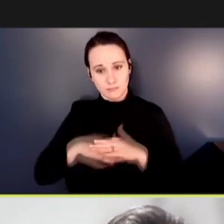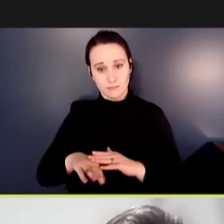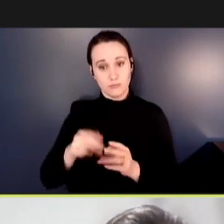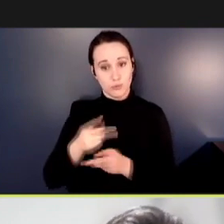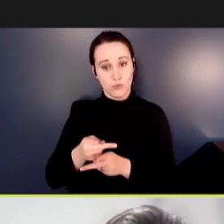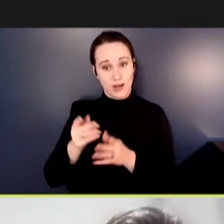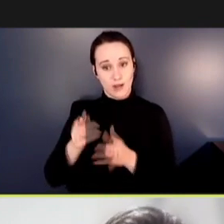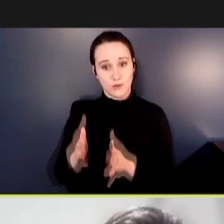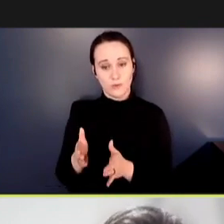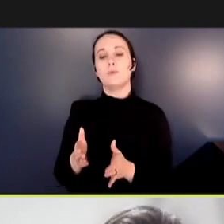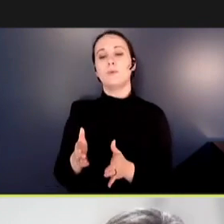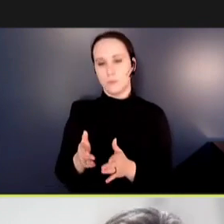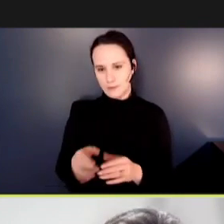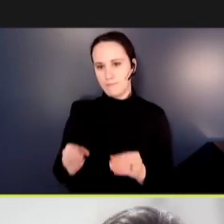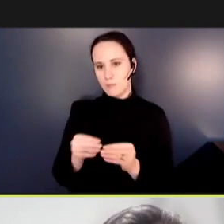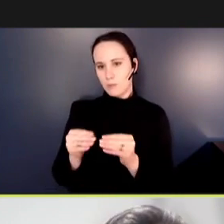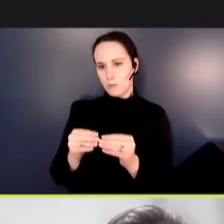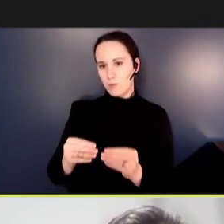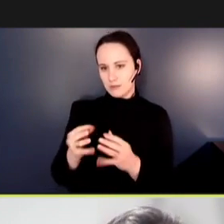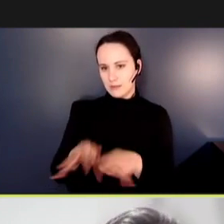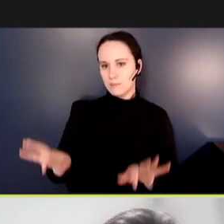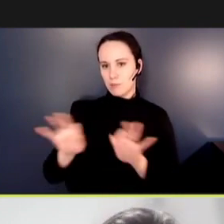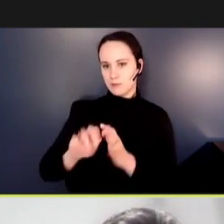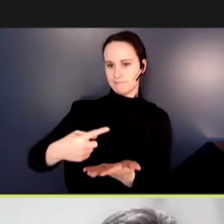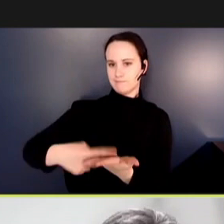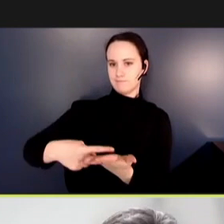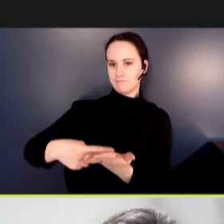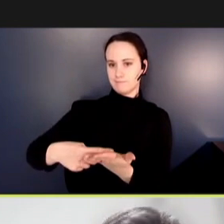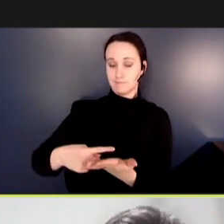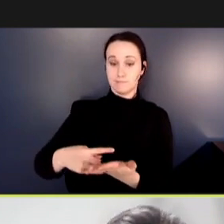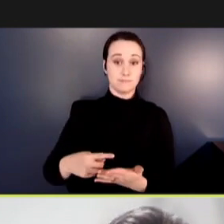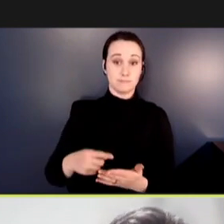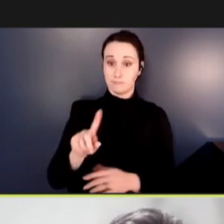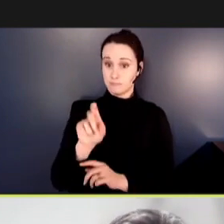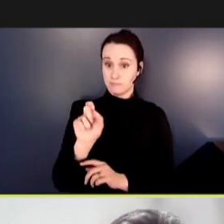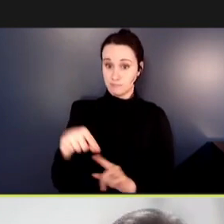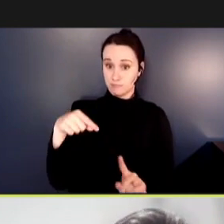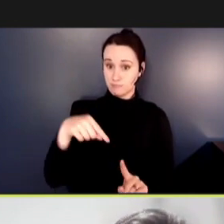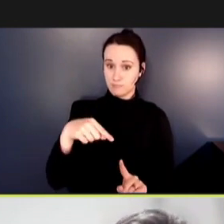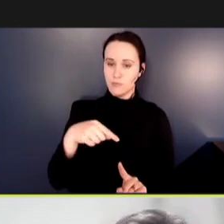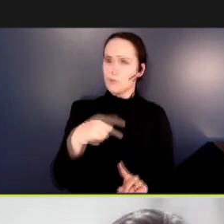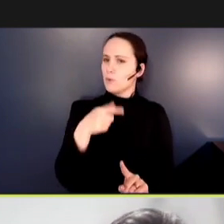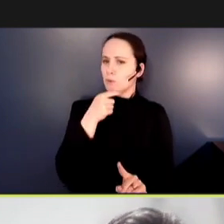more important to discuss this. Who is going to do this? Who is going to talk to the parents? Who's